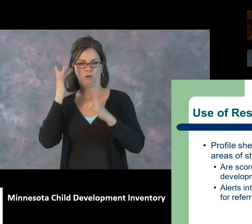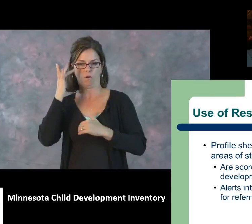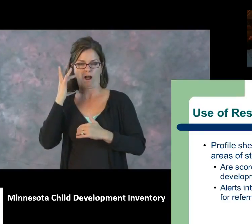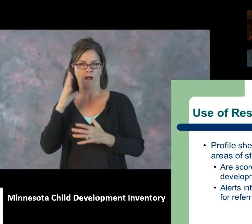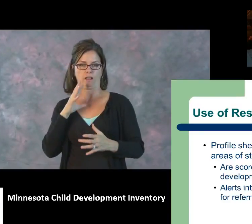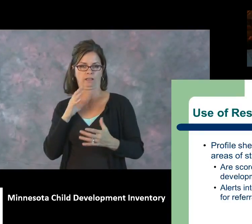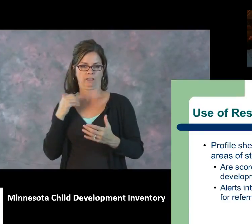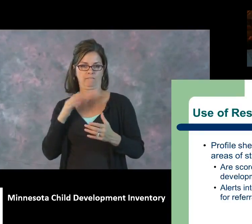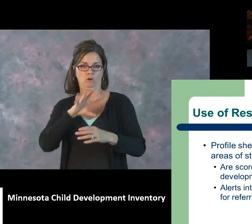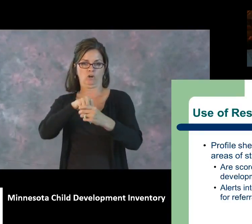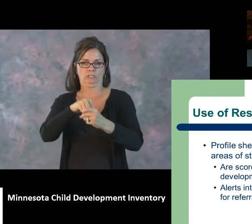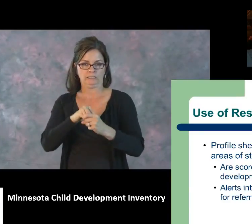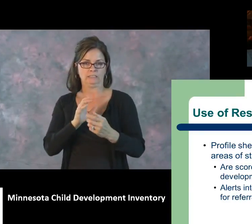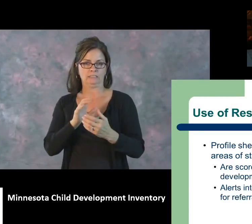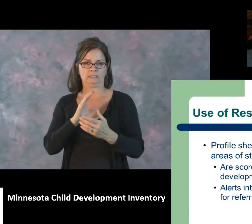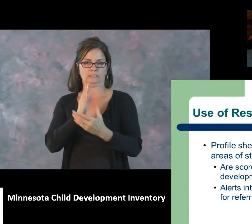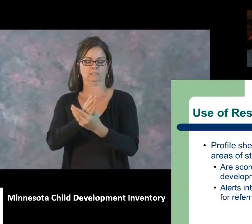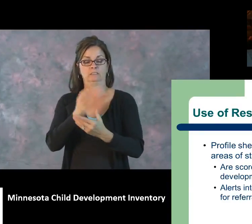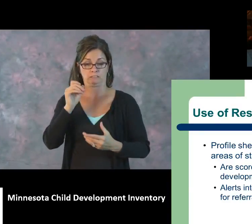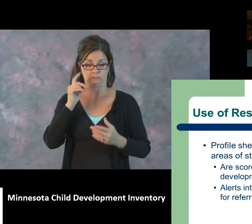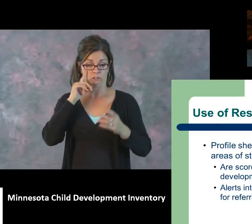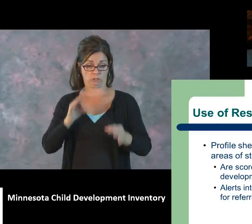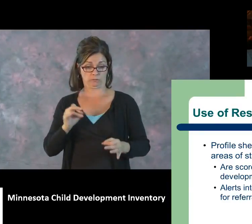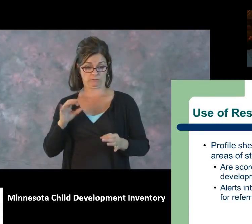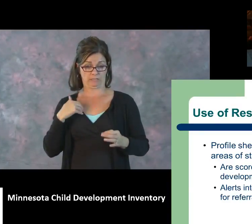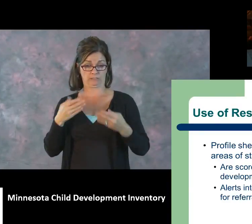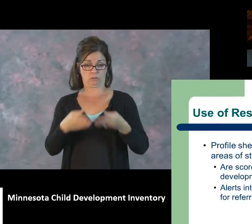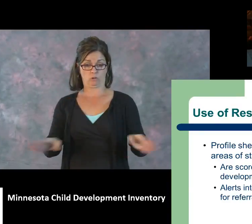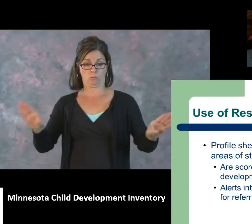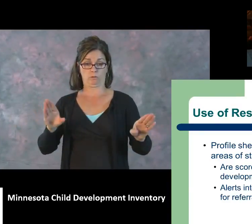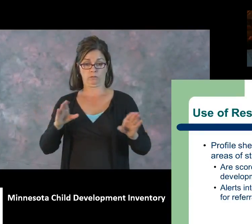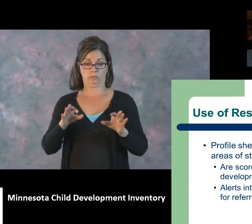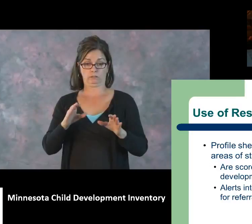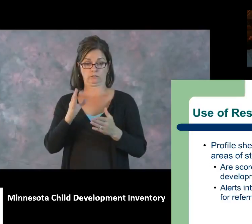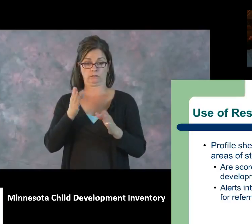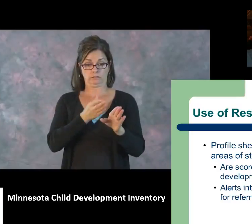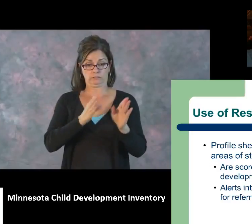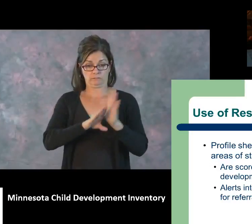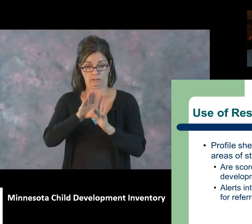if he does have global developmental delays, or if there might be some other reason